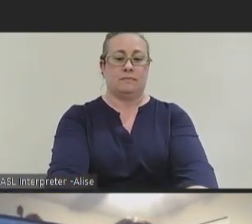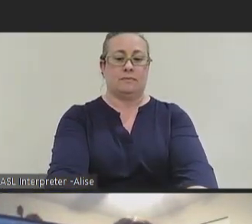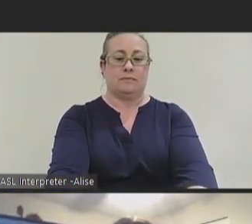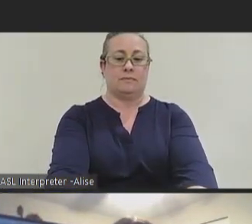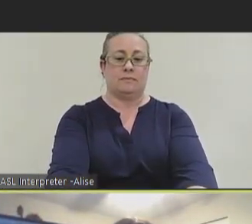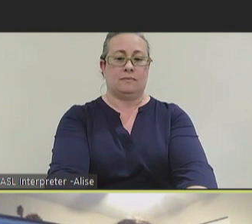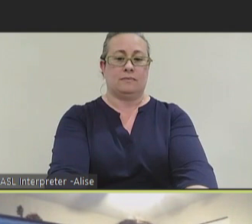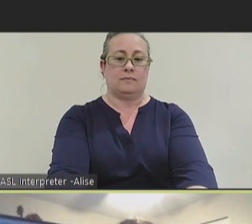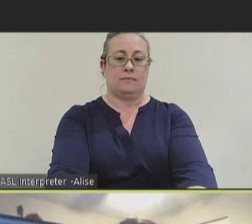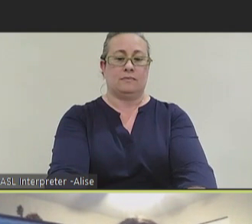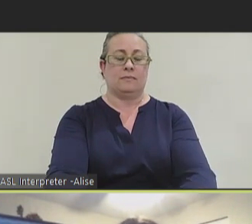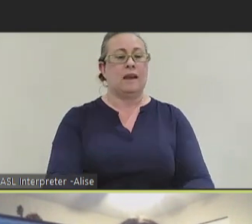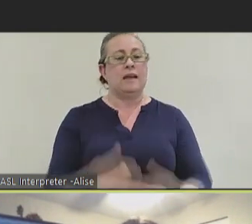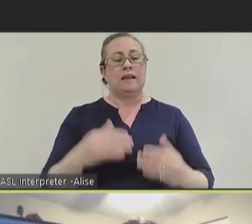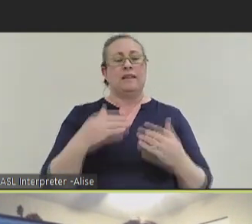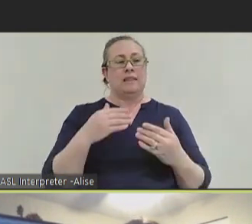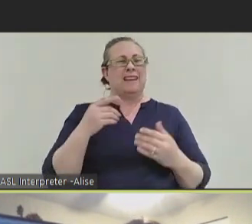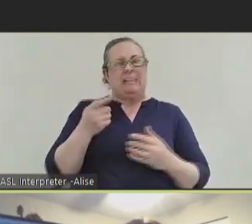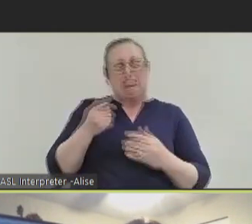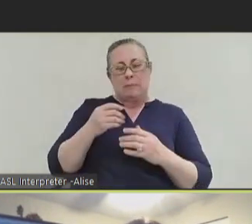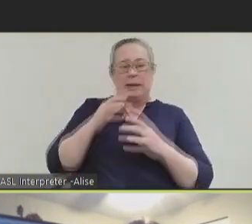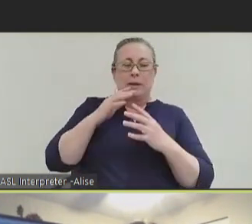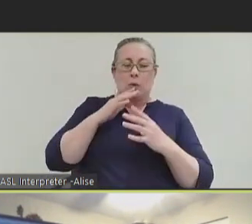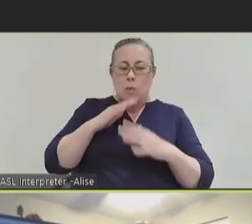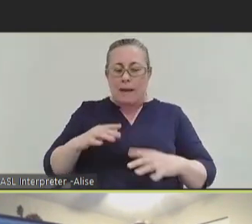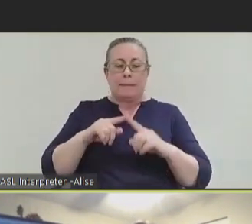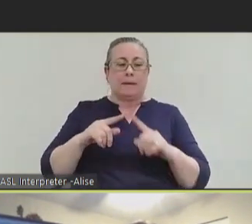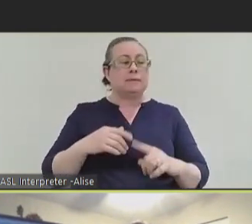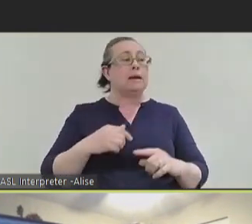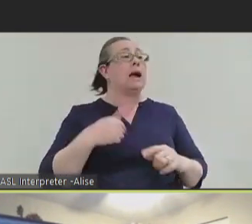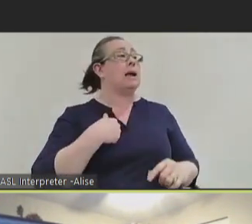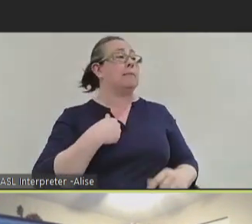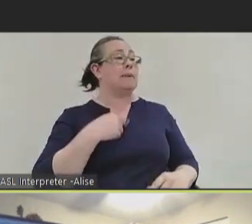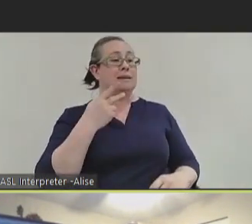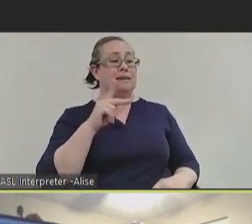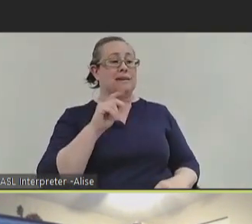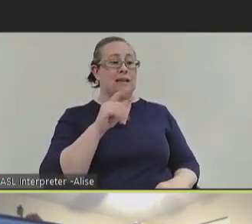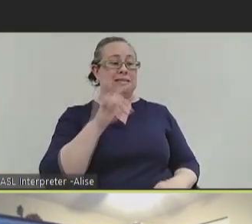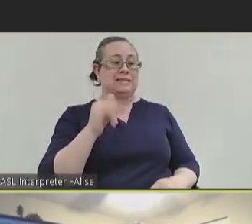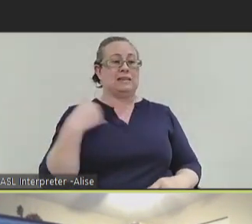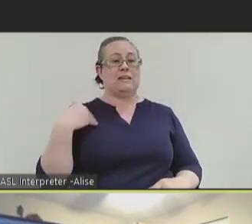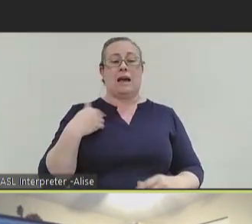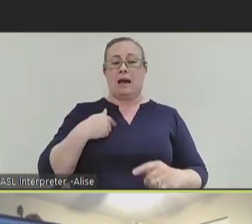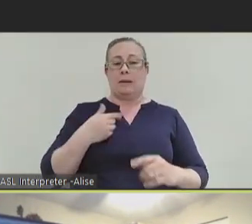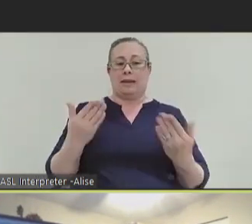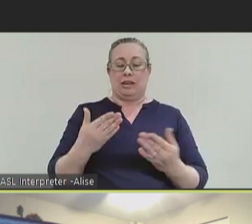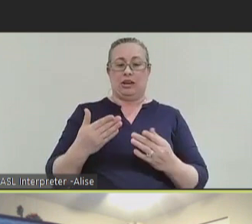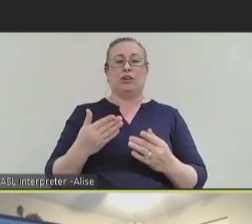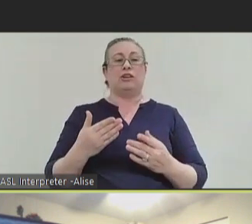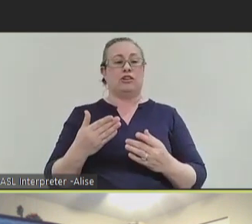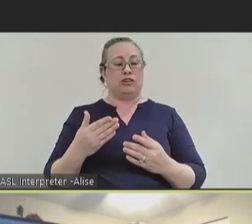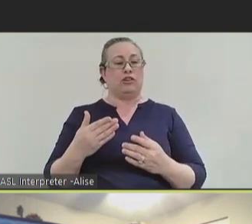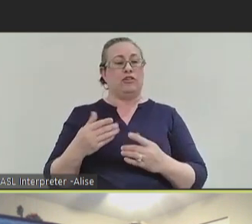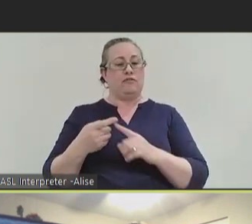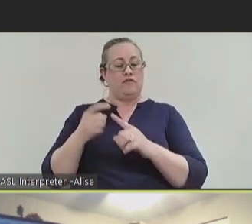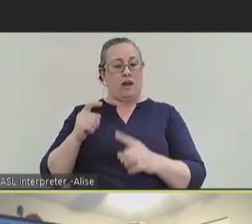Kelsey Young: Oh, okay, great. I'll just talk loudly. Hi, I'm Kelsey Young. I'm here on behalf of Eric Hendry, the standing liaison representative for the Public